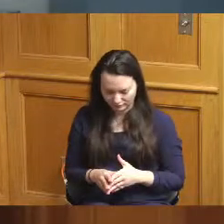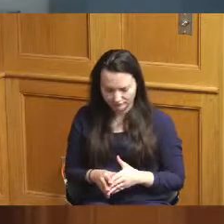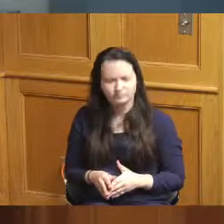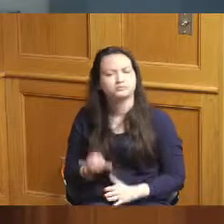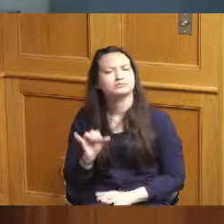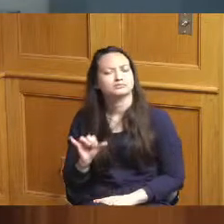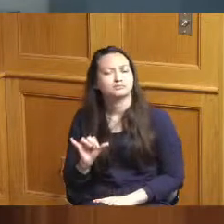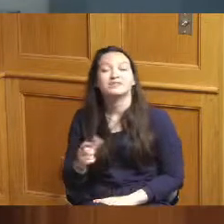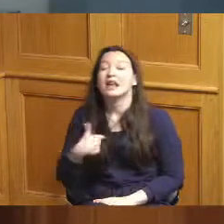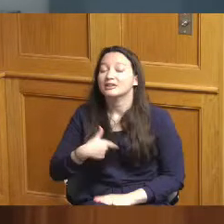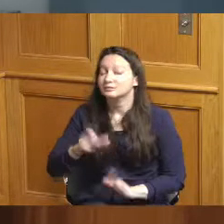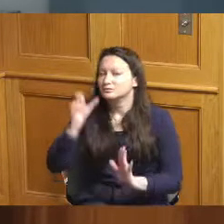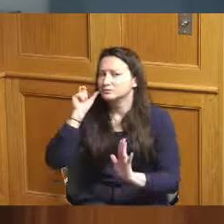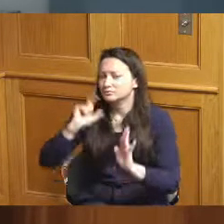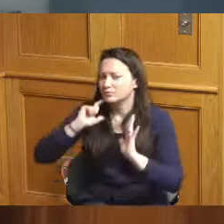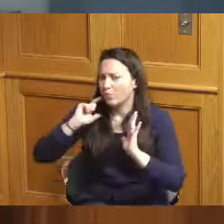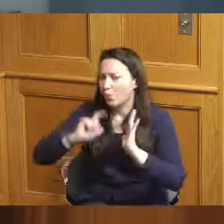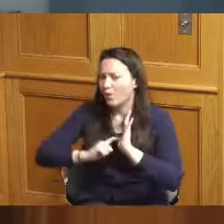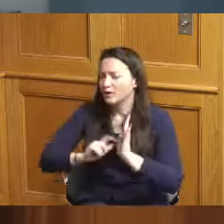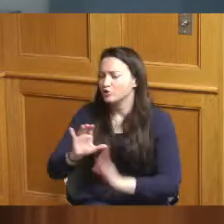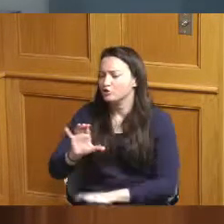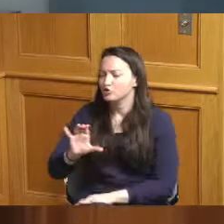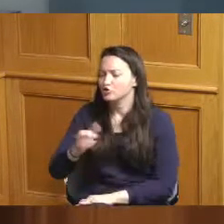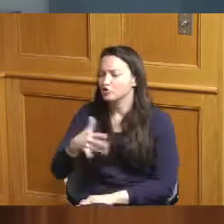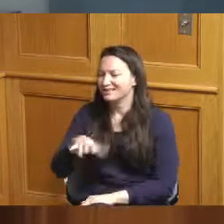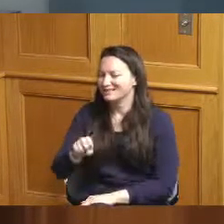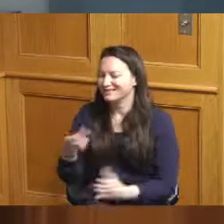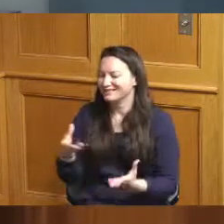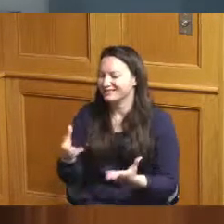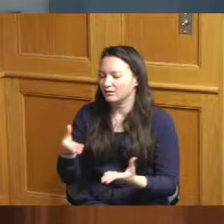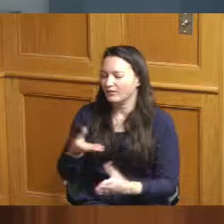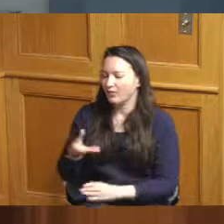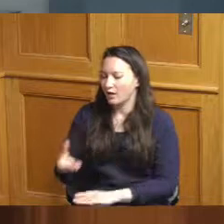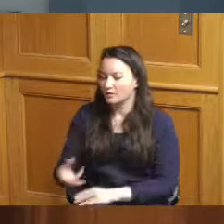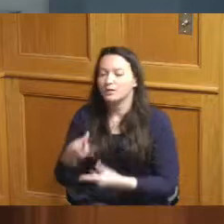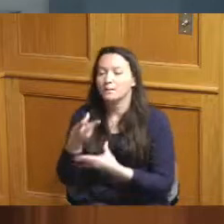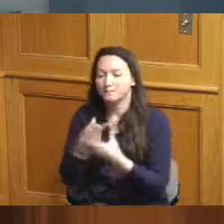and I should point out that since Chris was here we invited both communities to